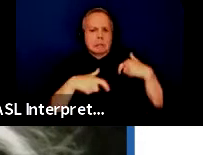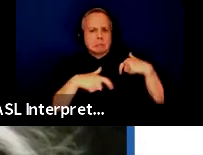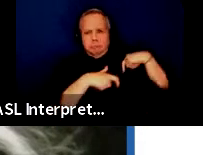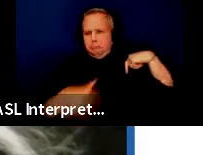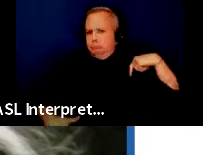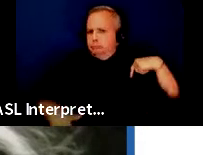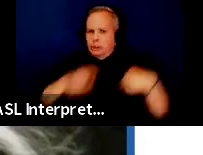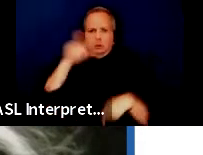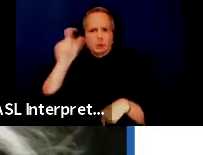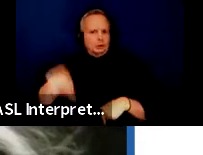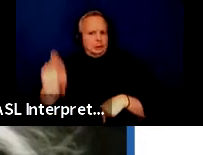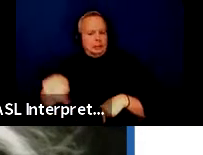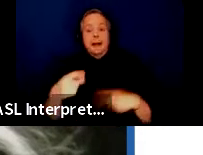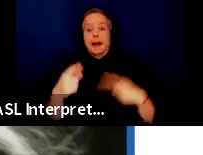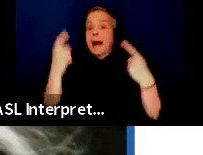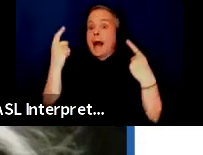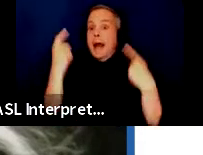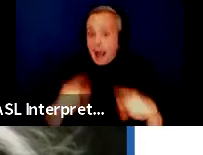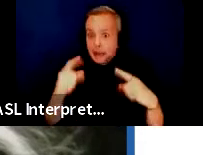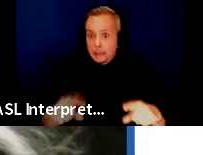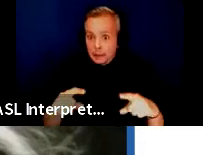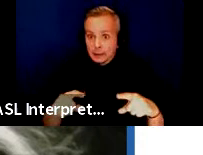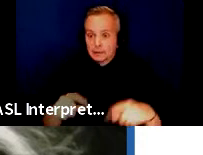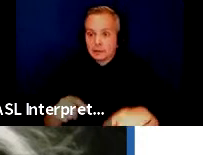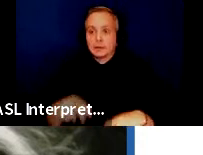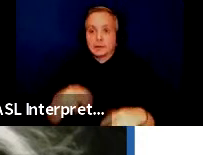WE HIT AN UNMARKED HAIRPIN TURN ON A GRAVEL ROAD.